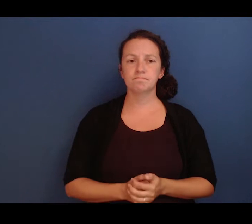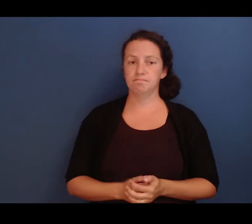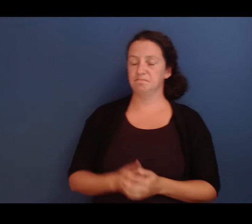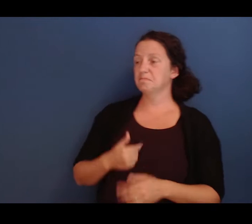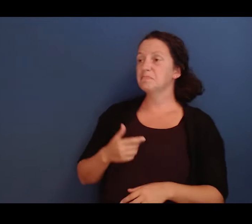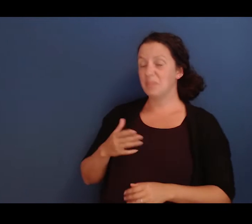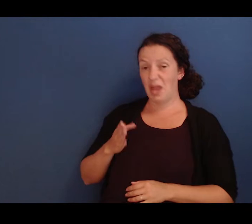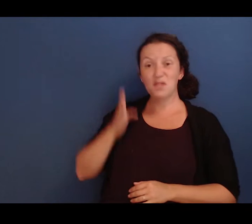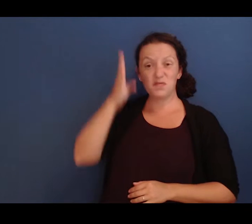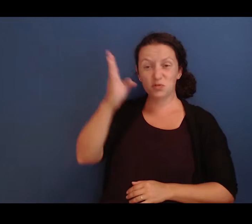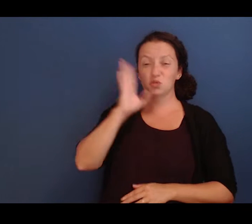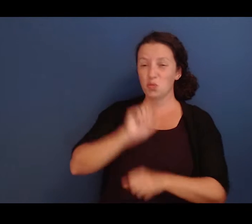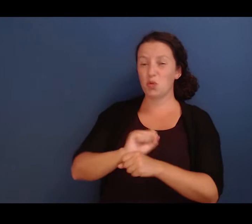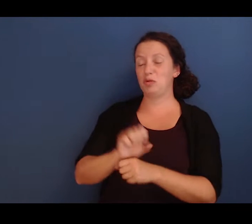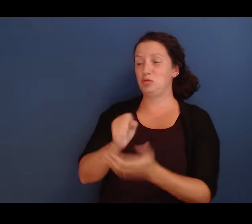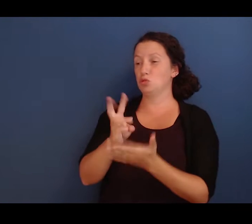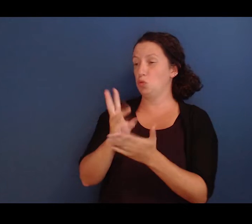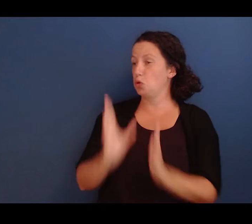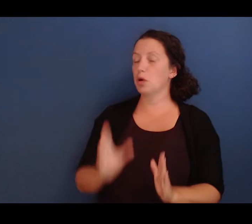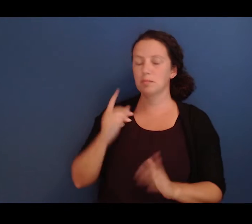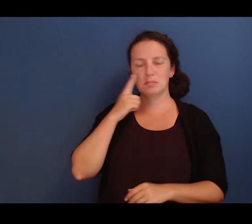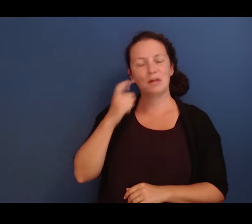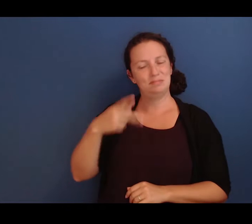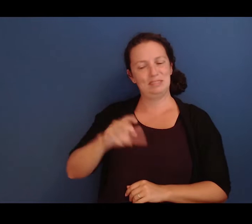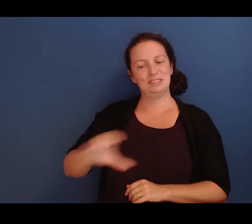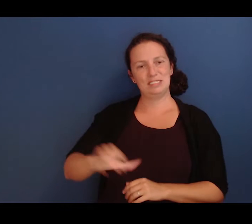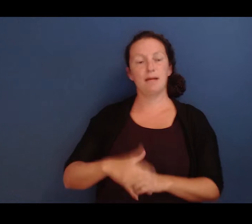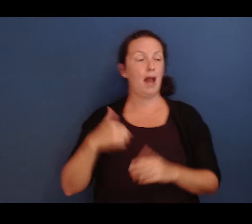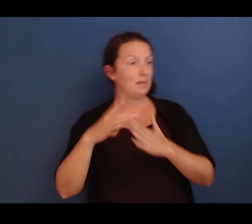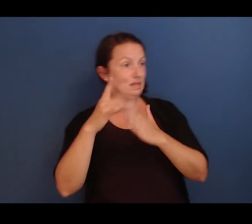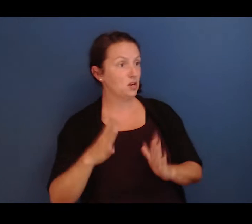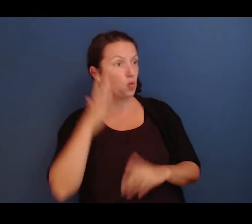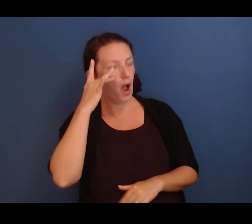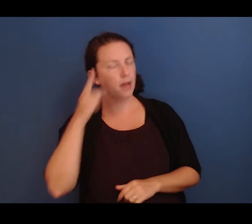I am a future social worker because of PCC. I am a leader because of PCC.